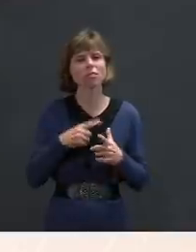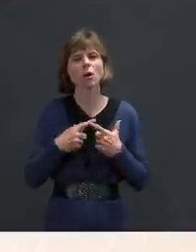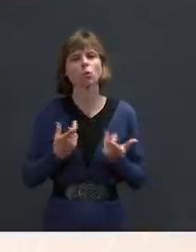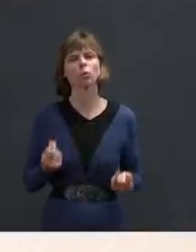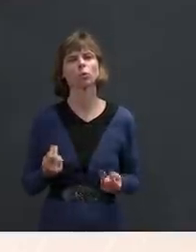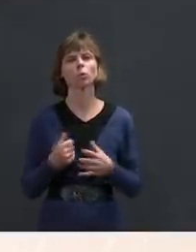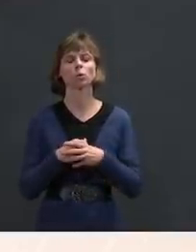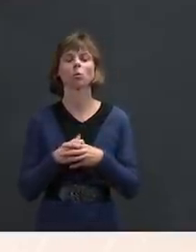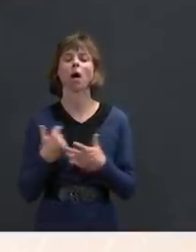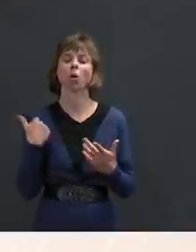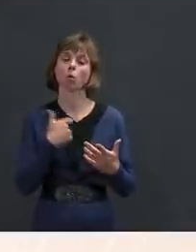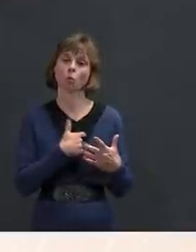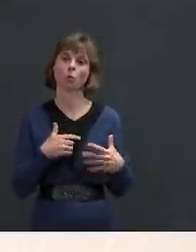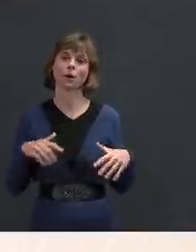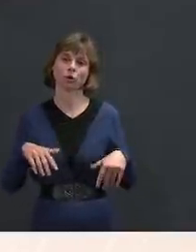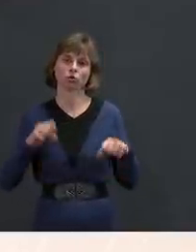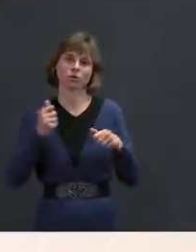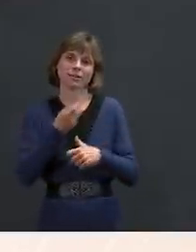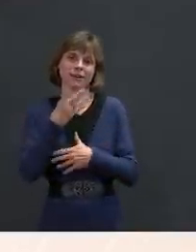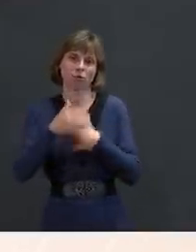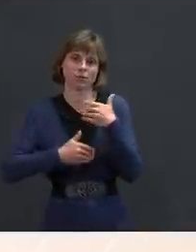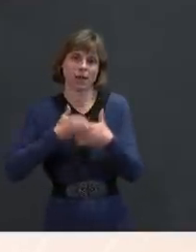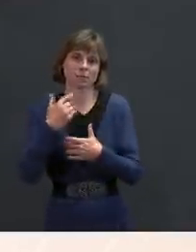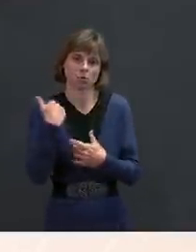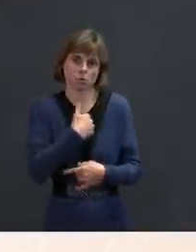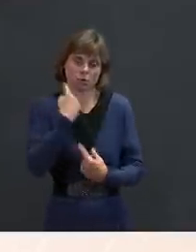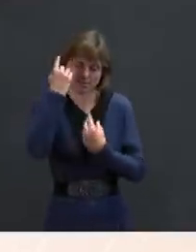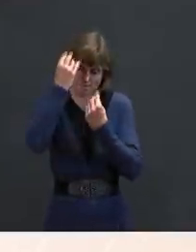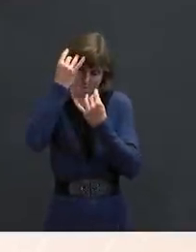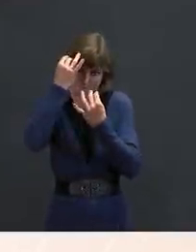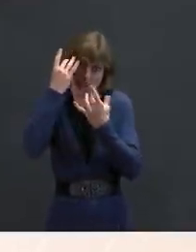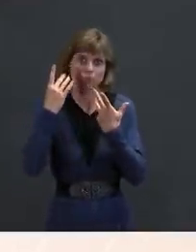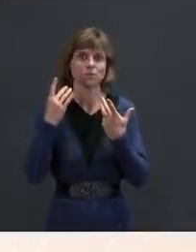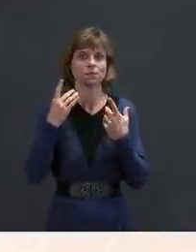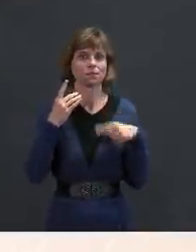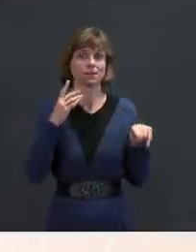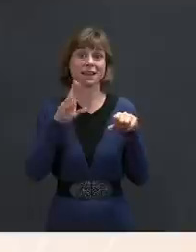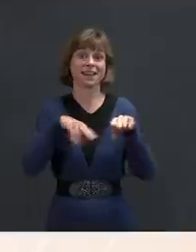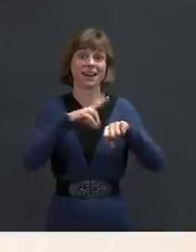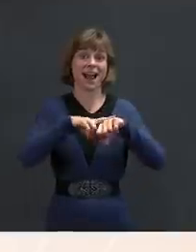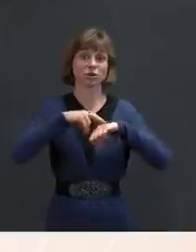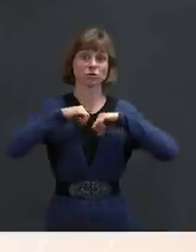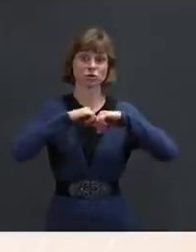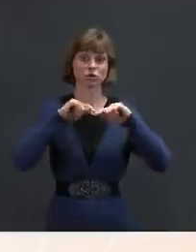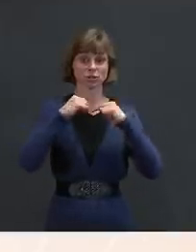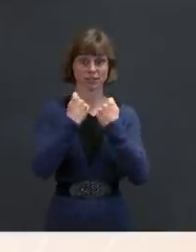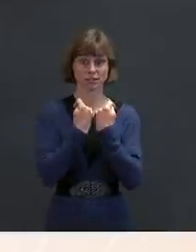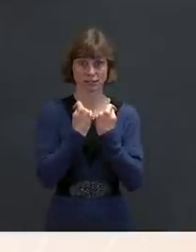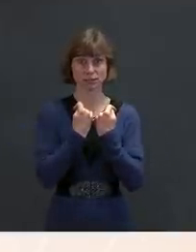that were considered and determined by our national security team to have the intended impact